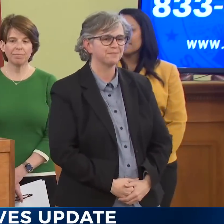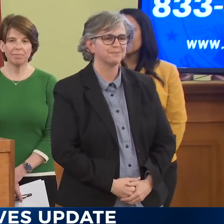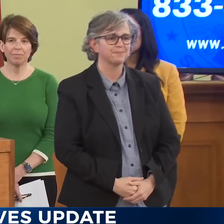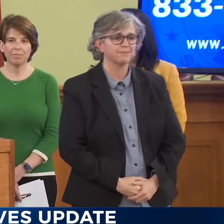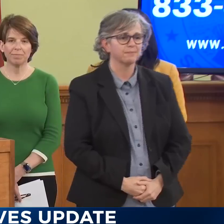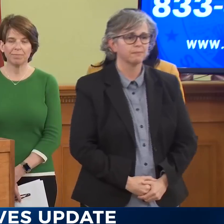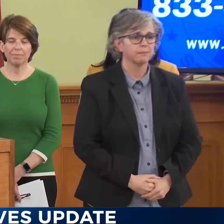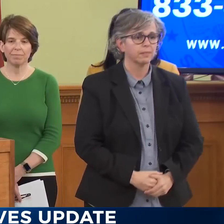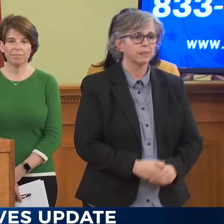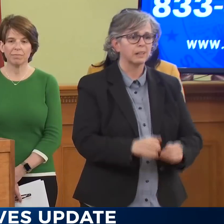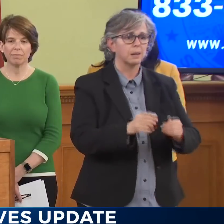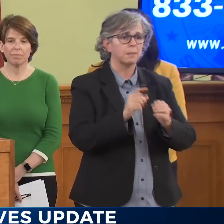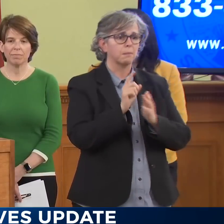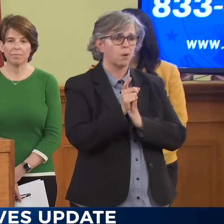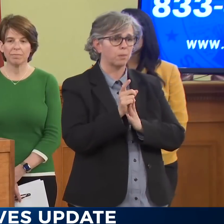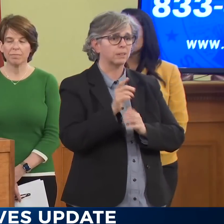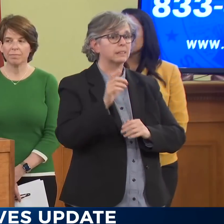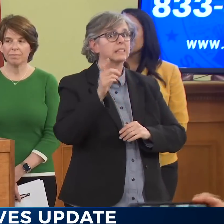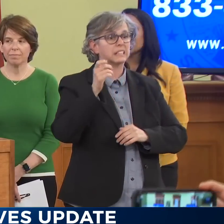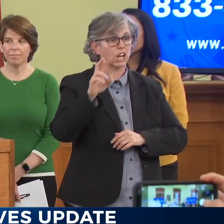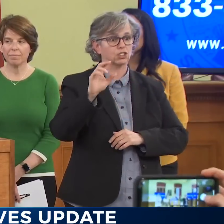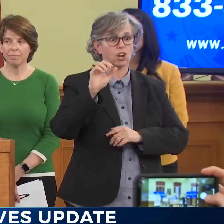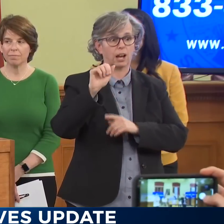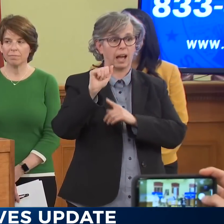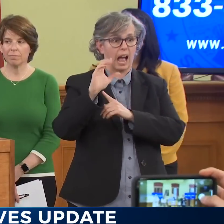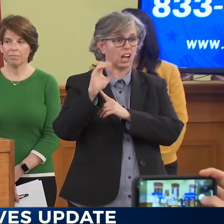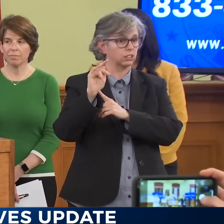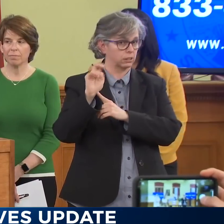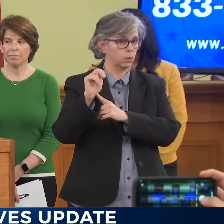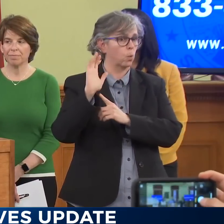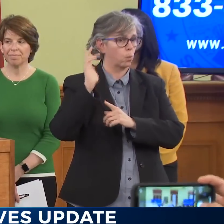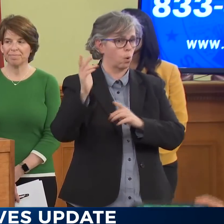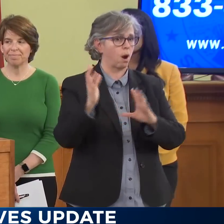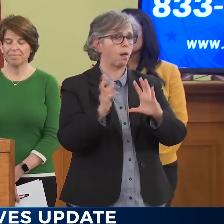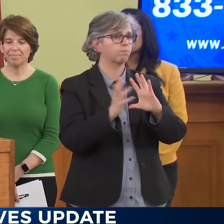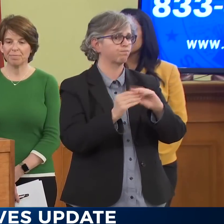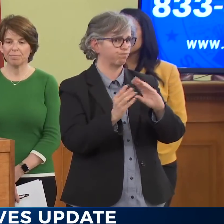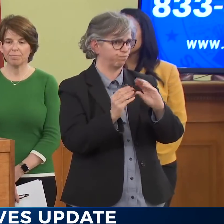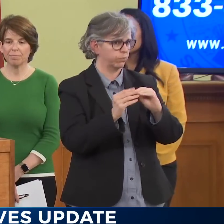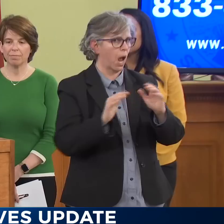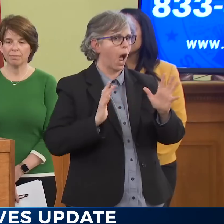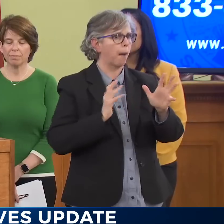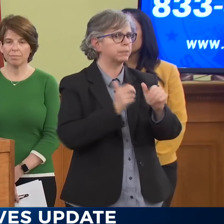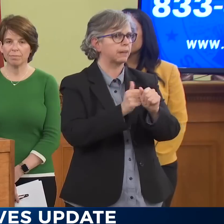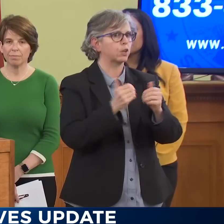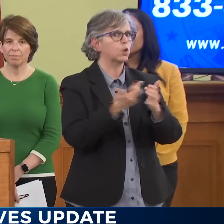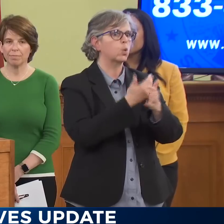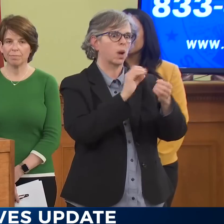PRESS CONFERENCE, TO HEAR THE QUESTIONS AND THE ANSWERS. WE ARE VERY GRATEFUL FOR THAT.